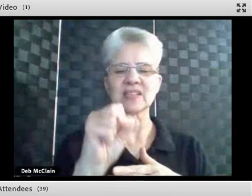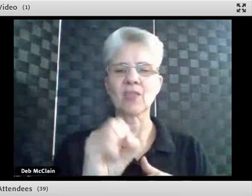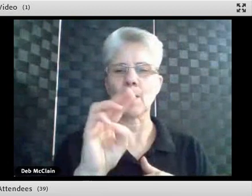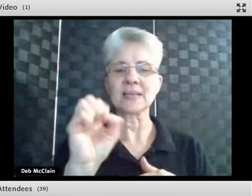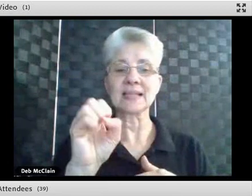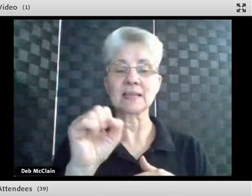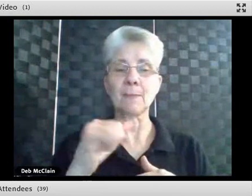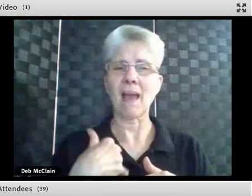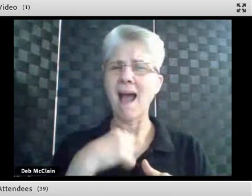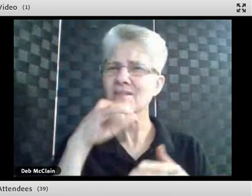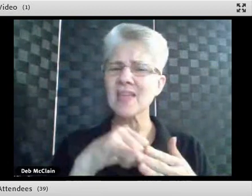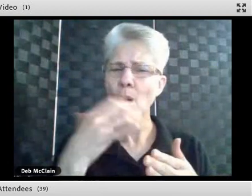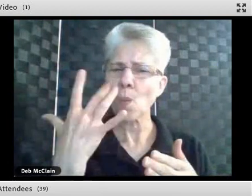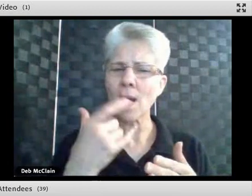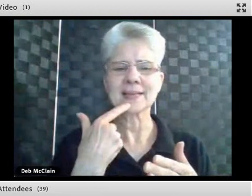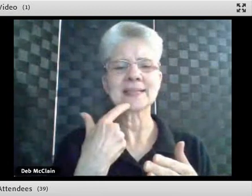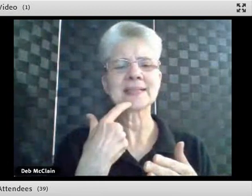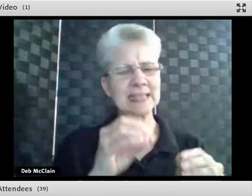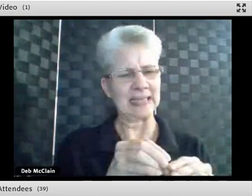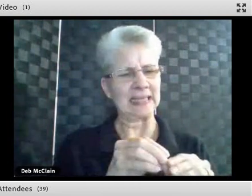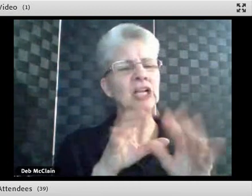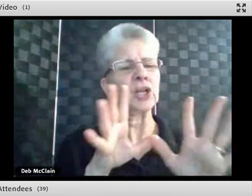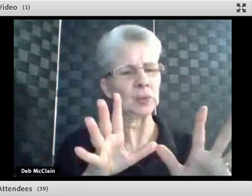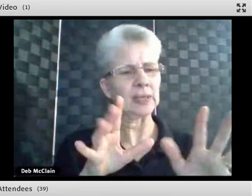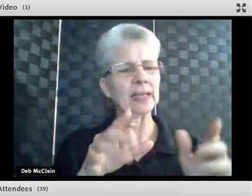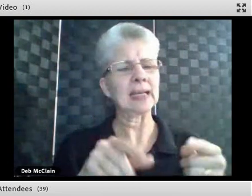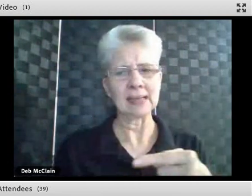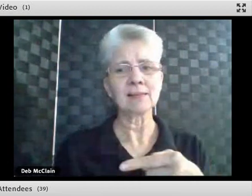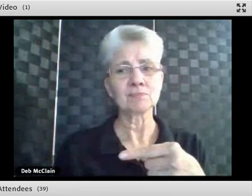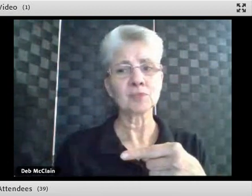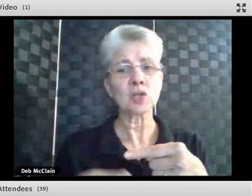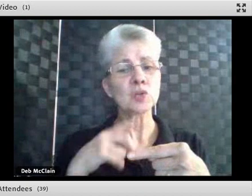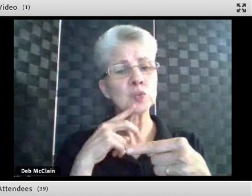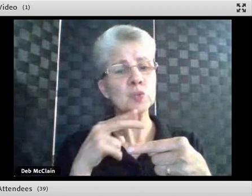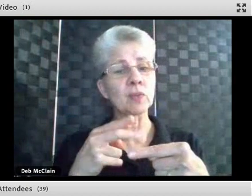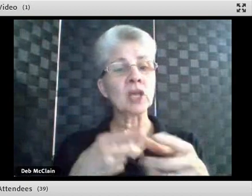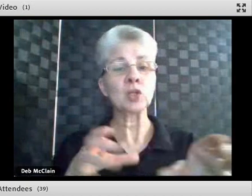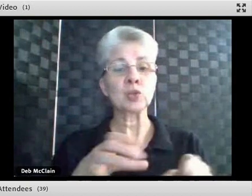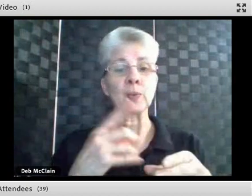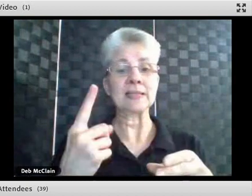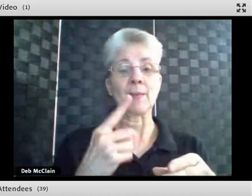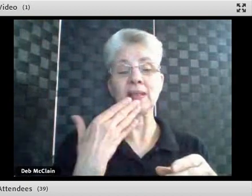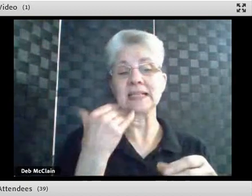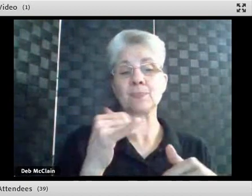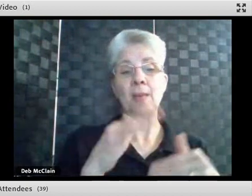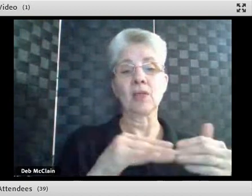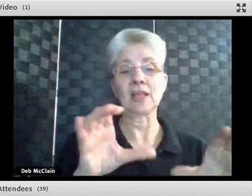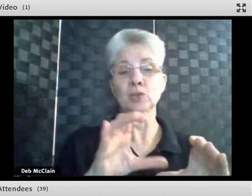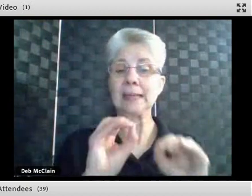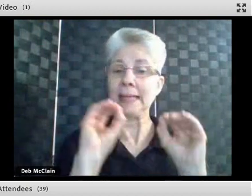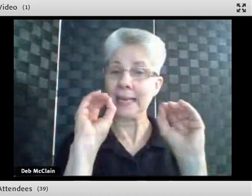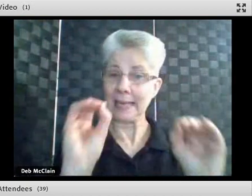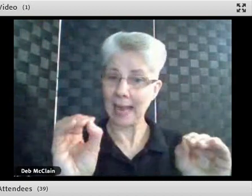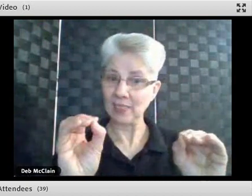and I love it because it says very clearly the truth. Doing something is better than doing absolutely nothing